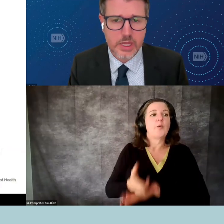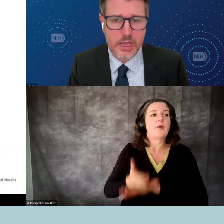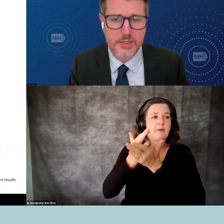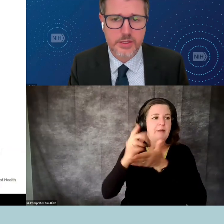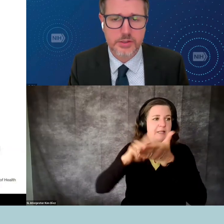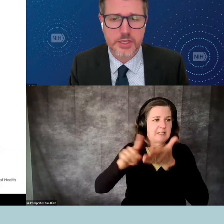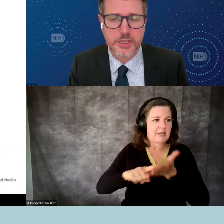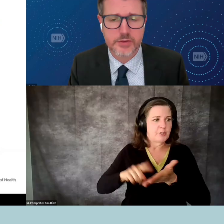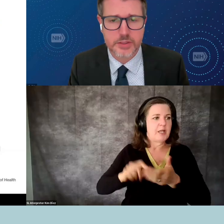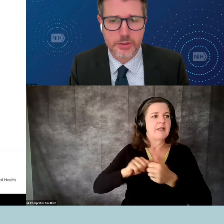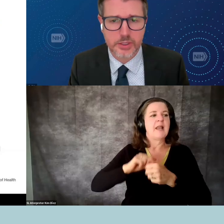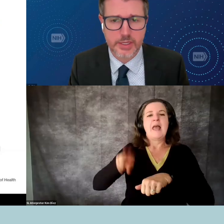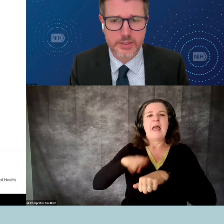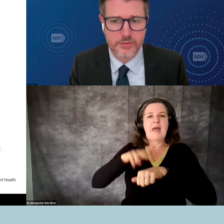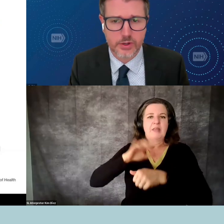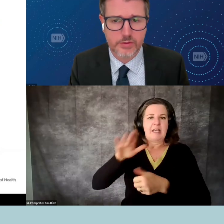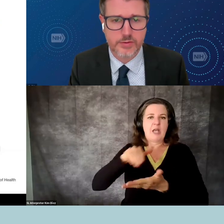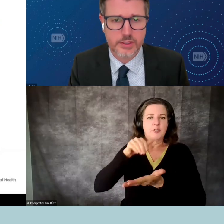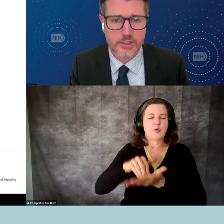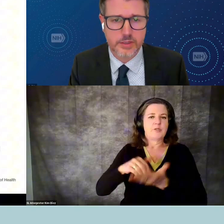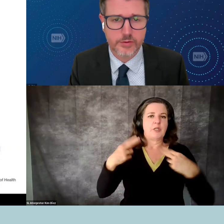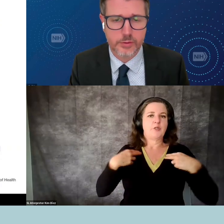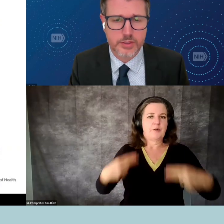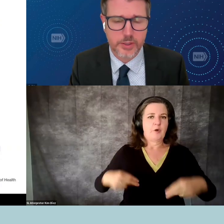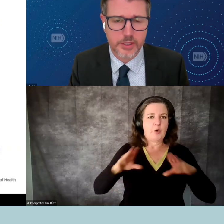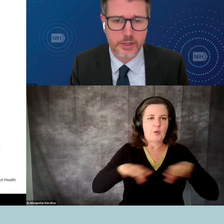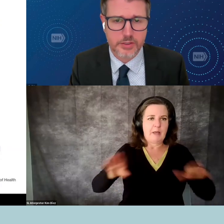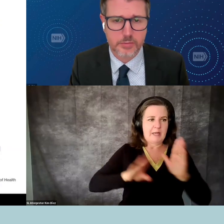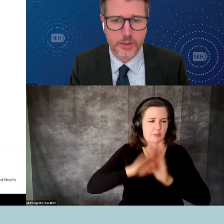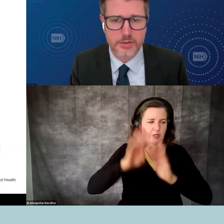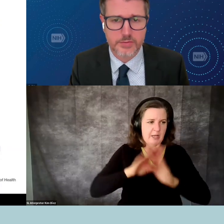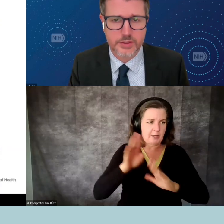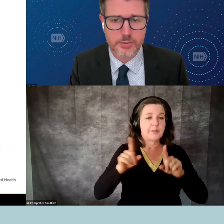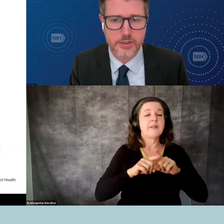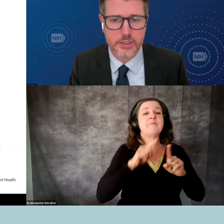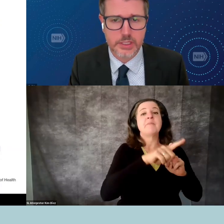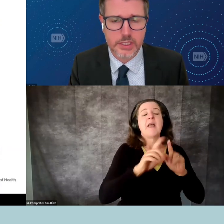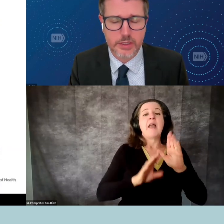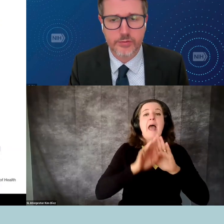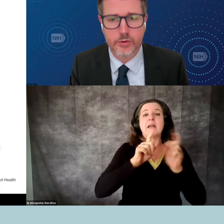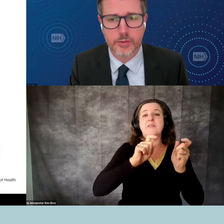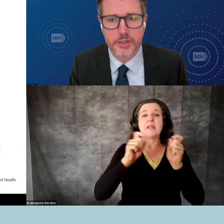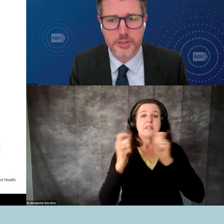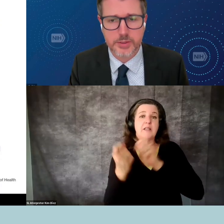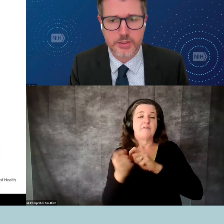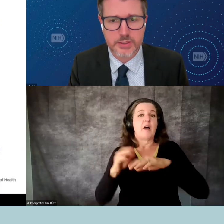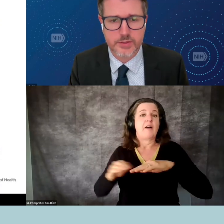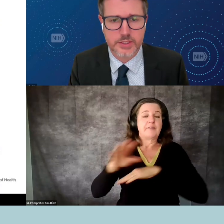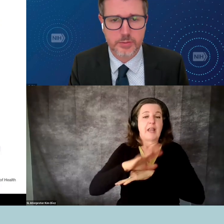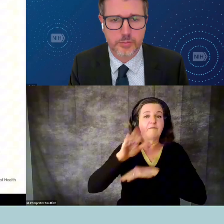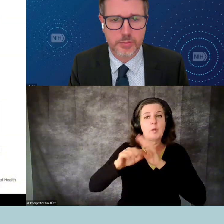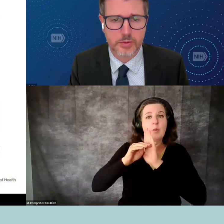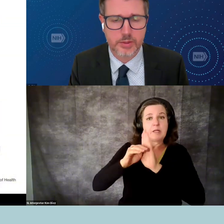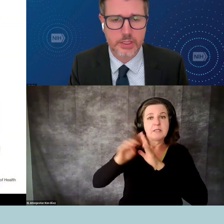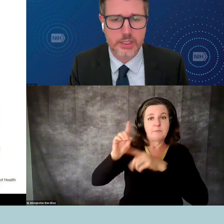As understanding of disability has evolved, influenced by interactional models of disability, and informed by the experiences of disabled people,